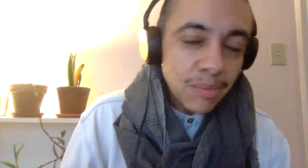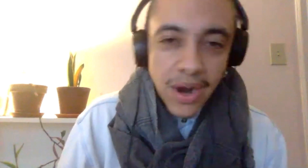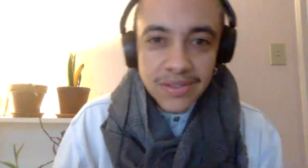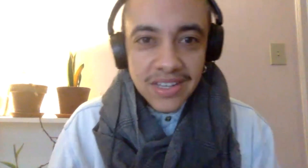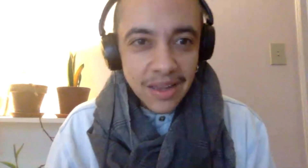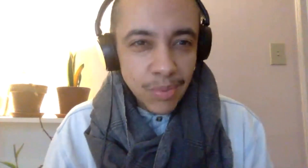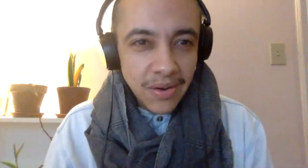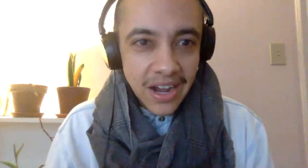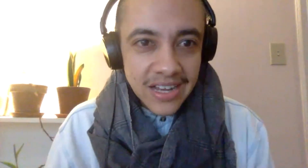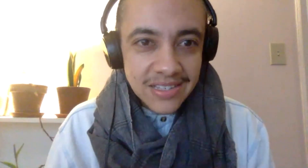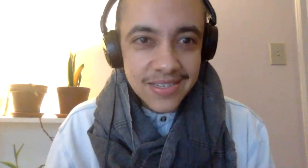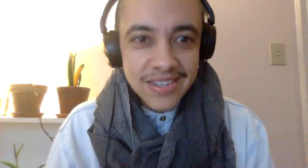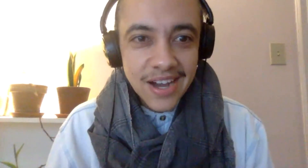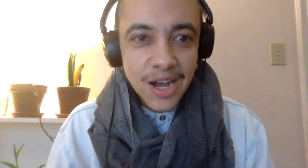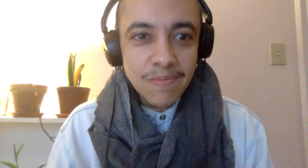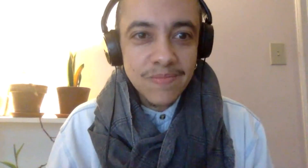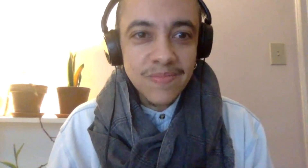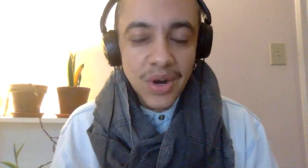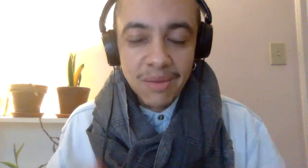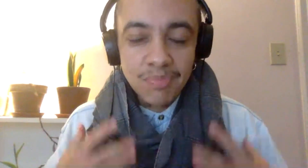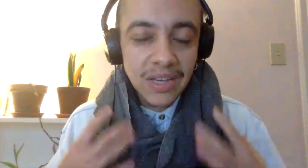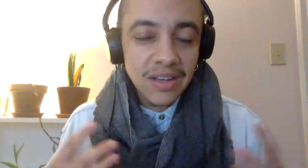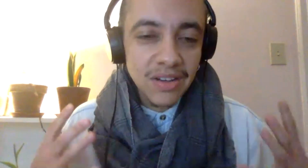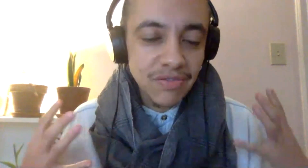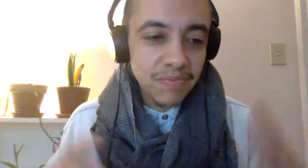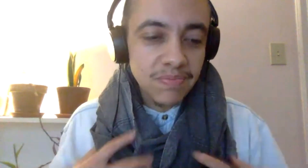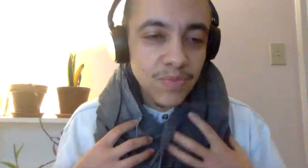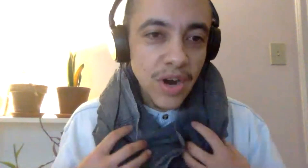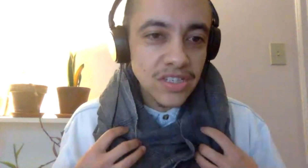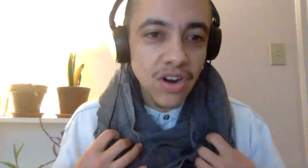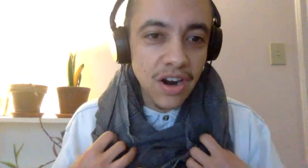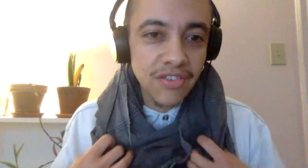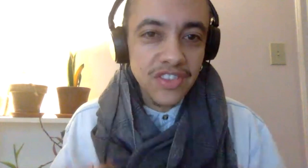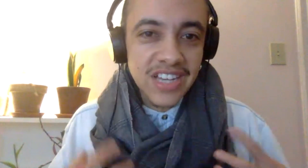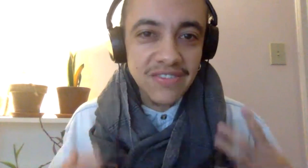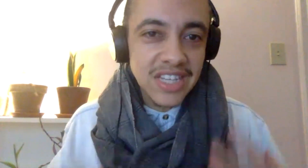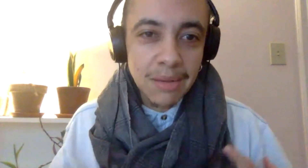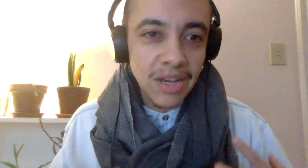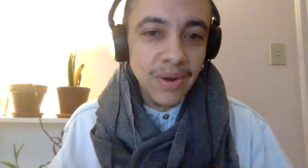light brown skin, brown eyes, wearing a big gray scarf that's denim-y around